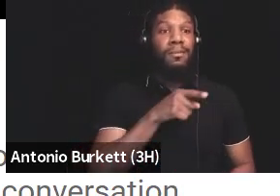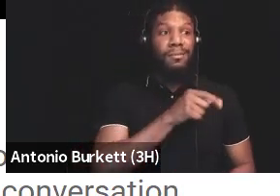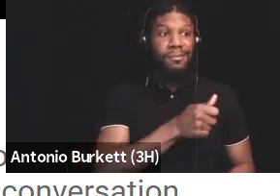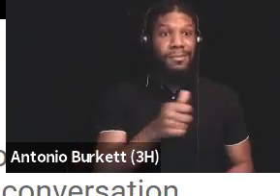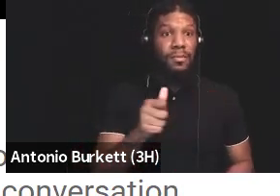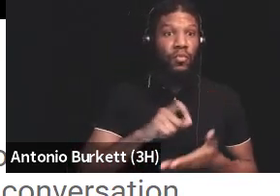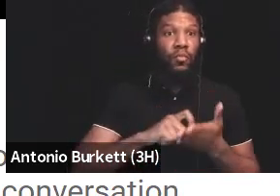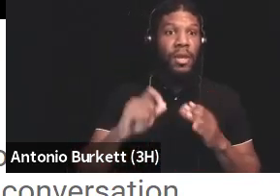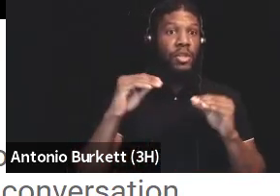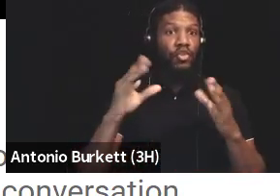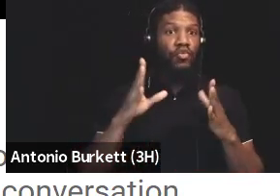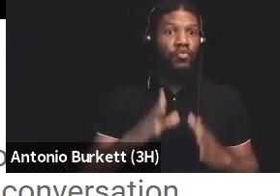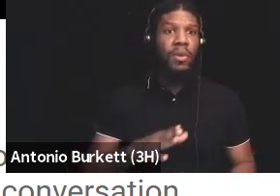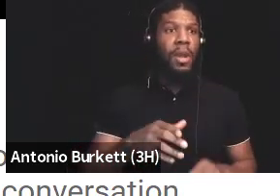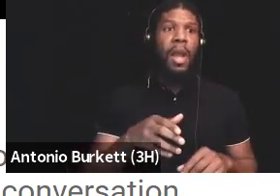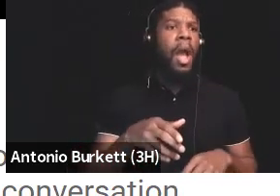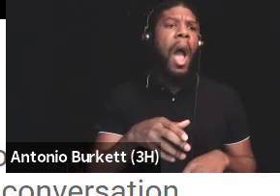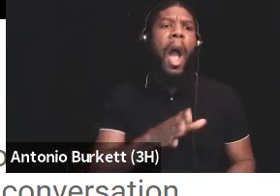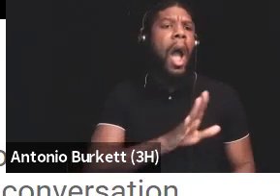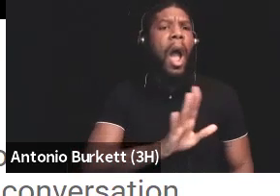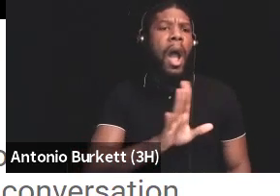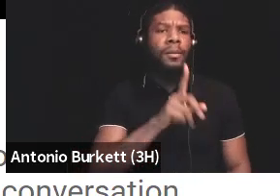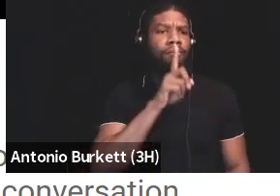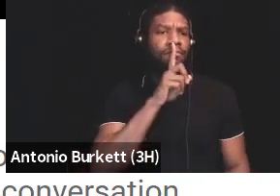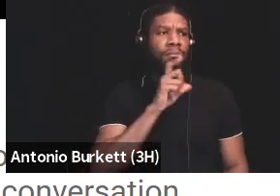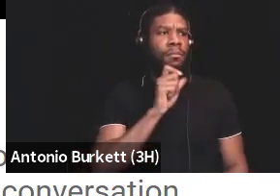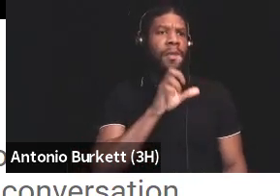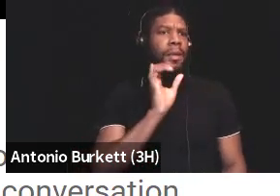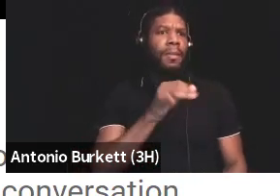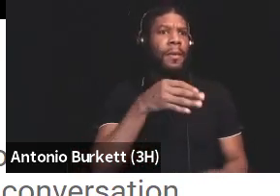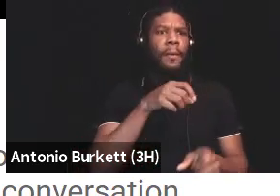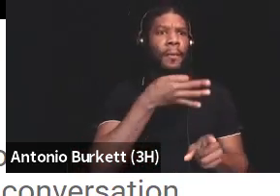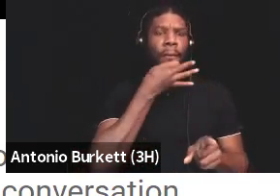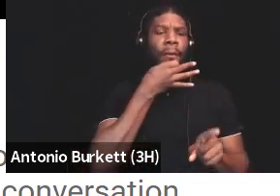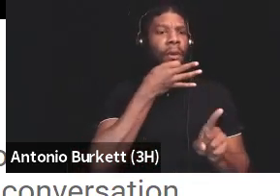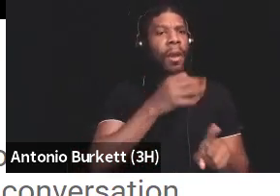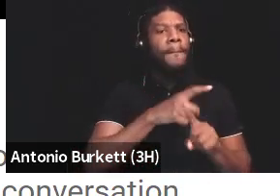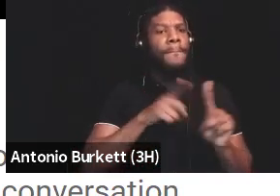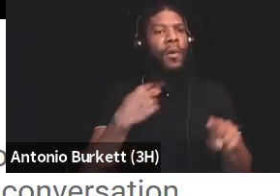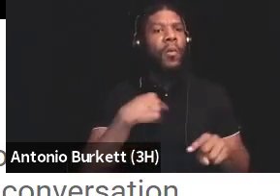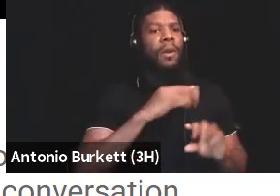if we can give them the support, right? Say, "Hey, let's bring you maybe more to the periphery,